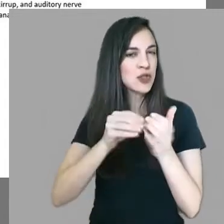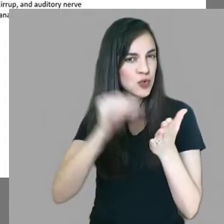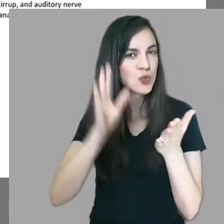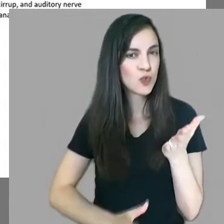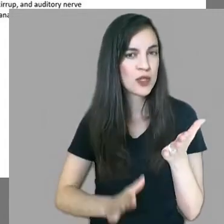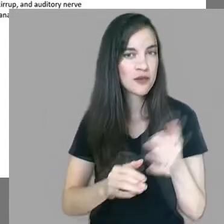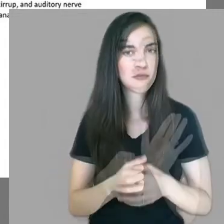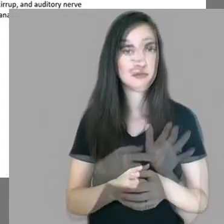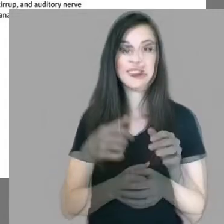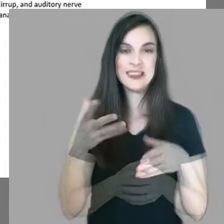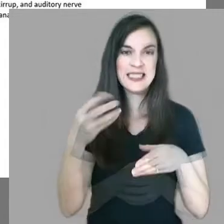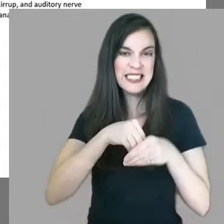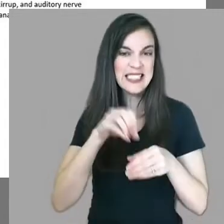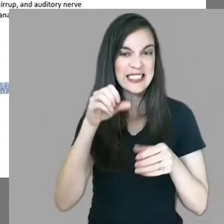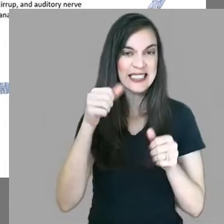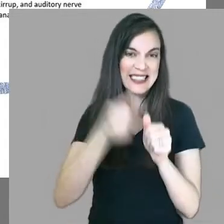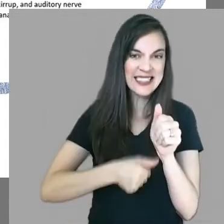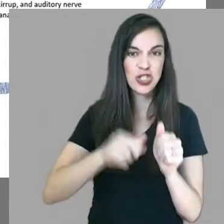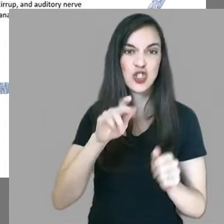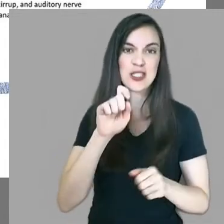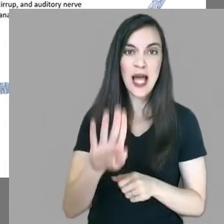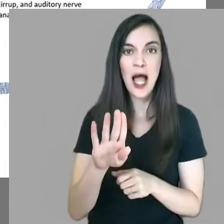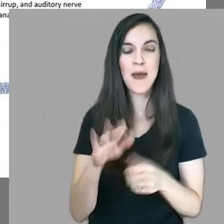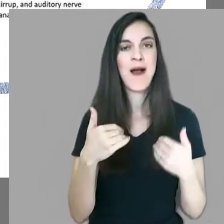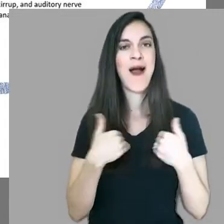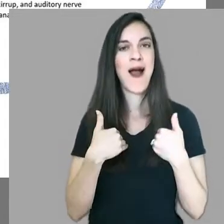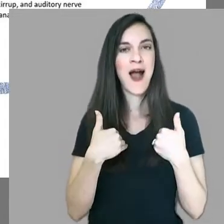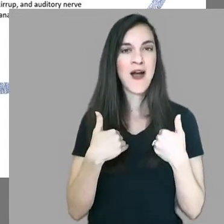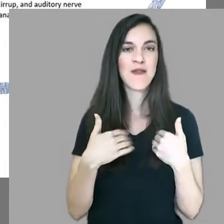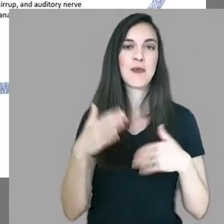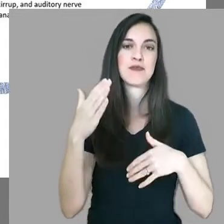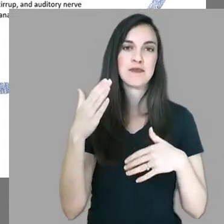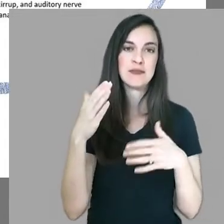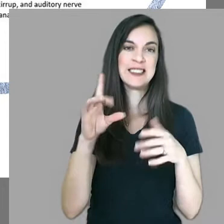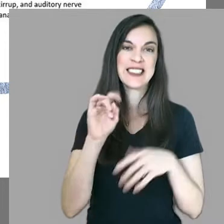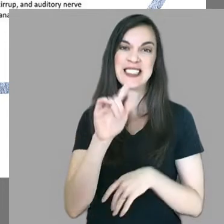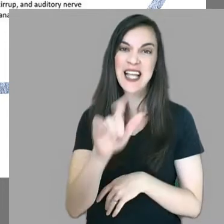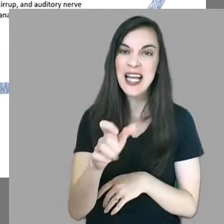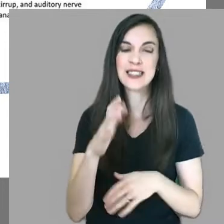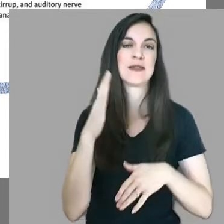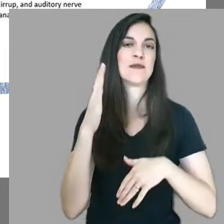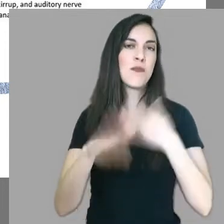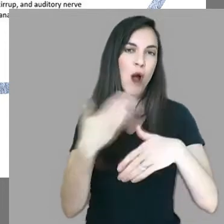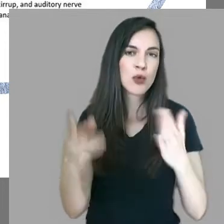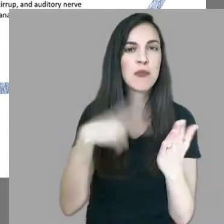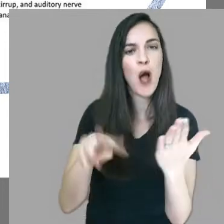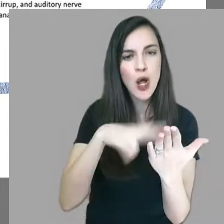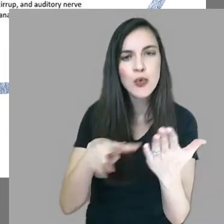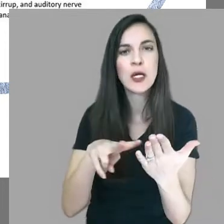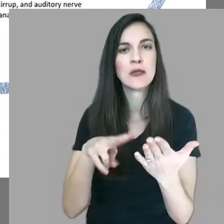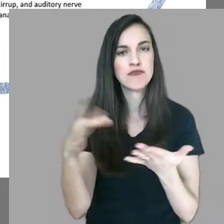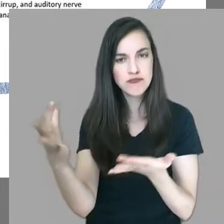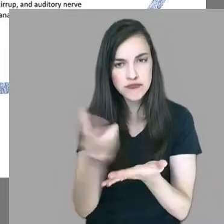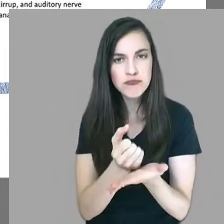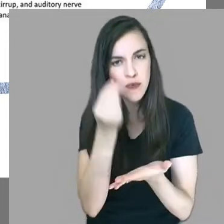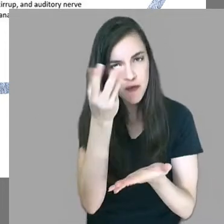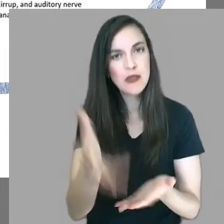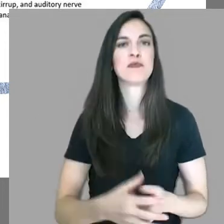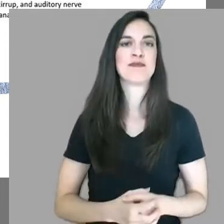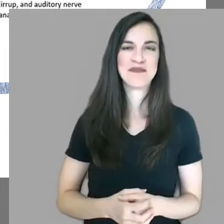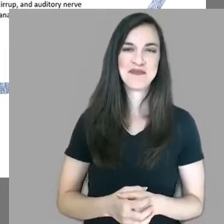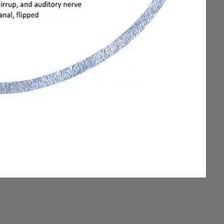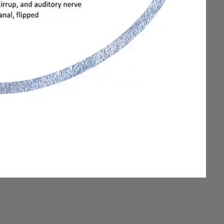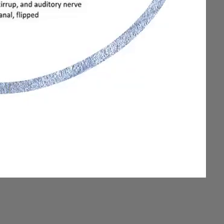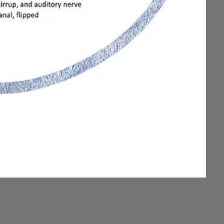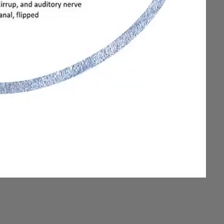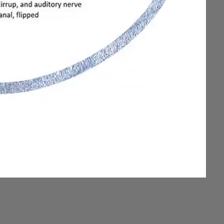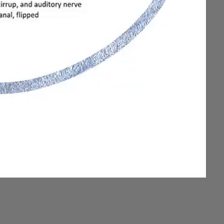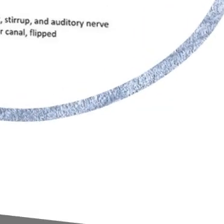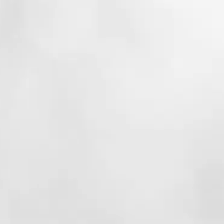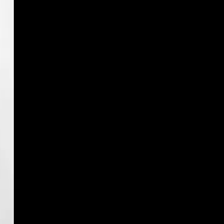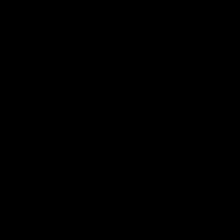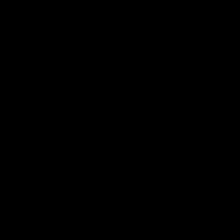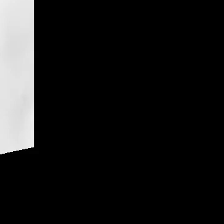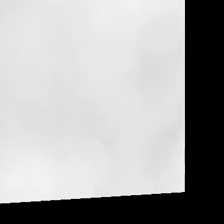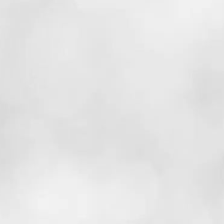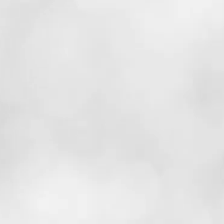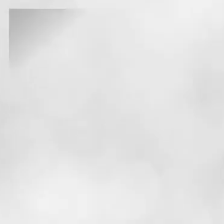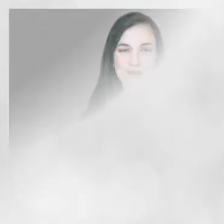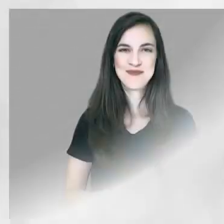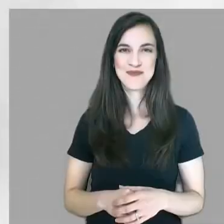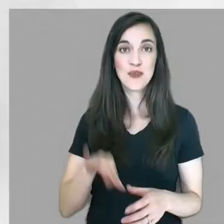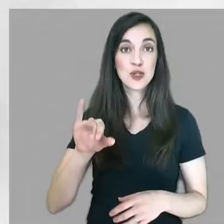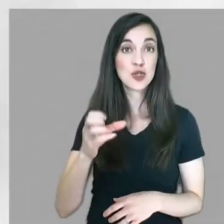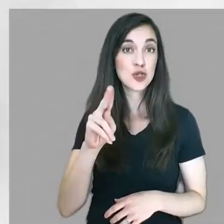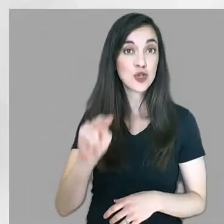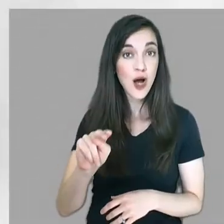when specially designed instruction was given and notes on progress monitoring.